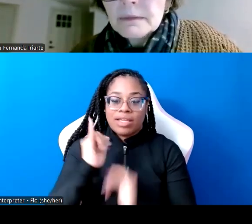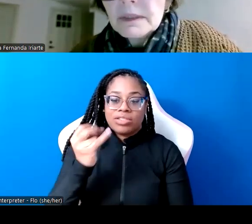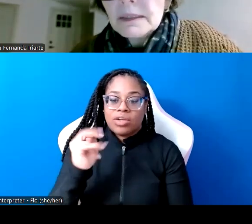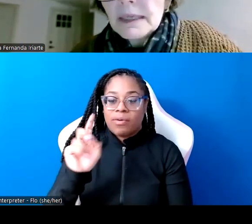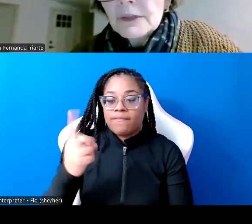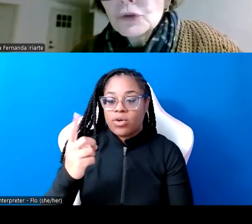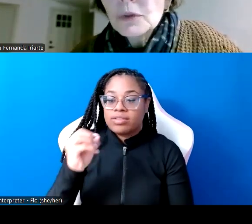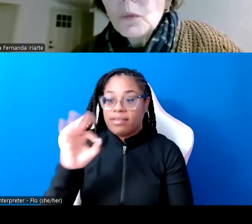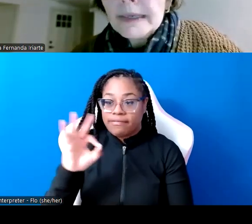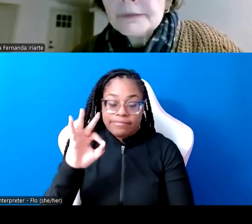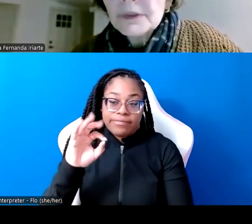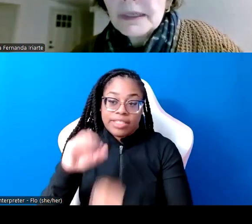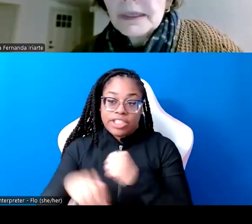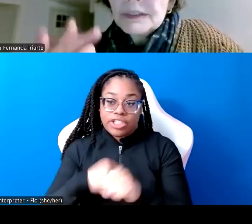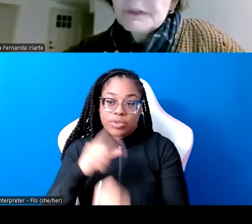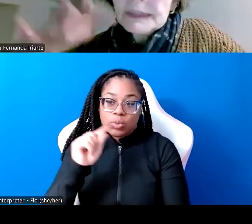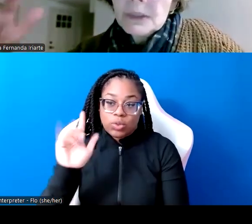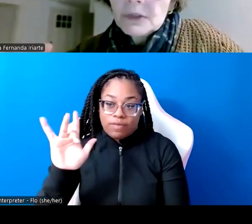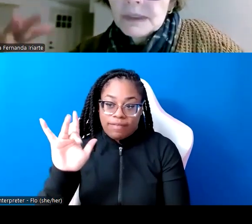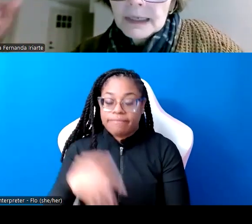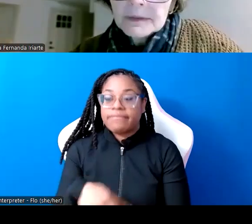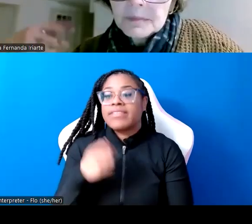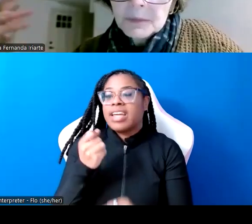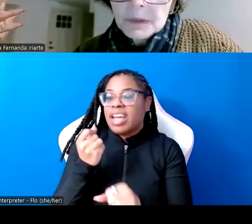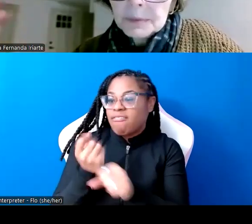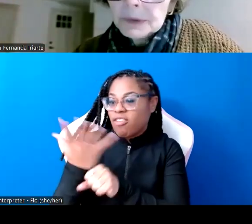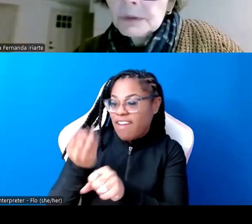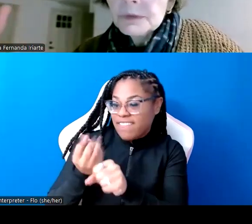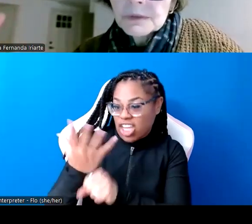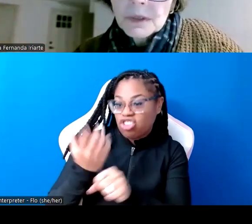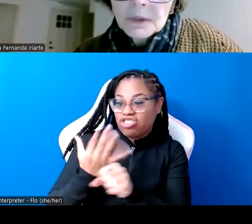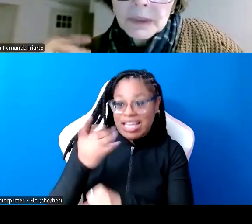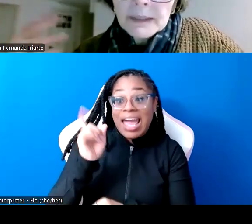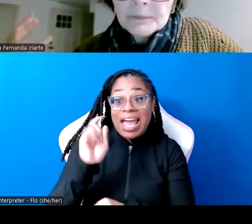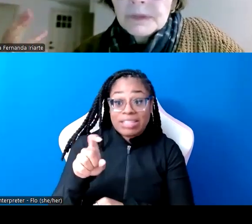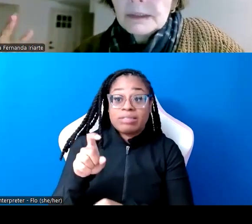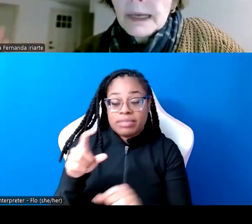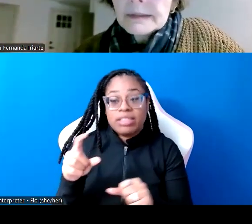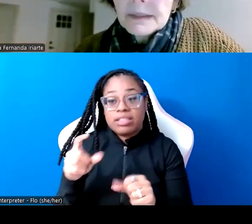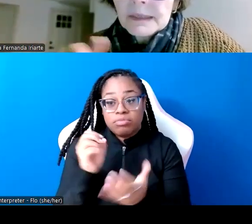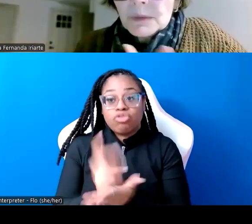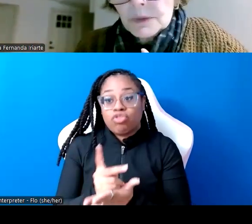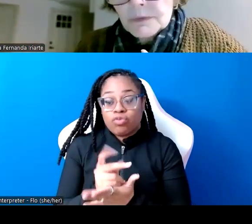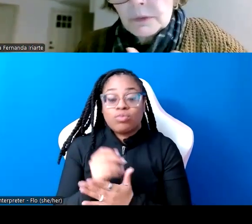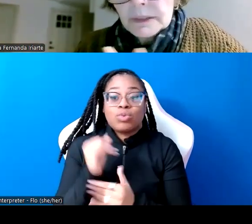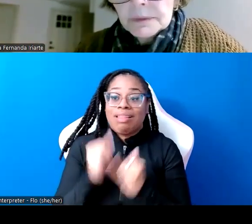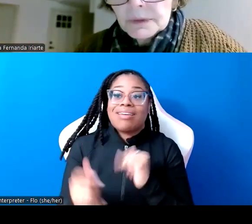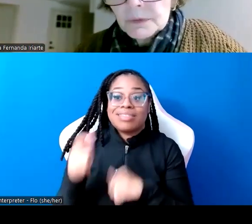the actual waiver every five years it has to be approved. So the last time it was fully approved